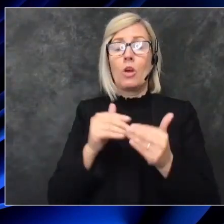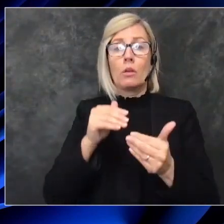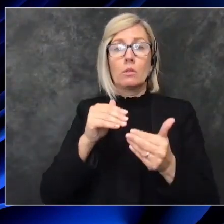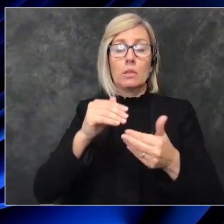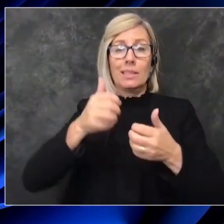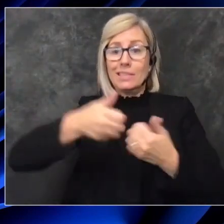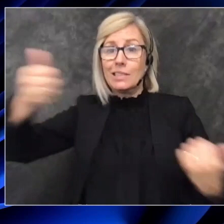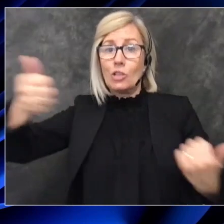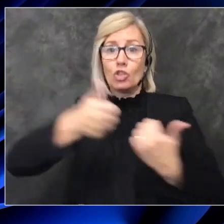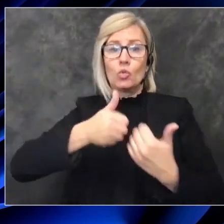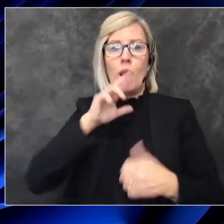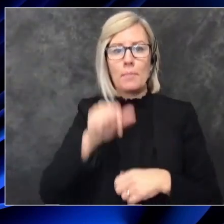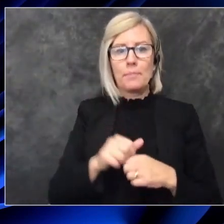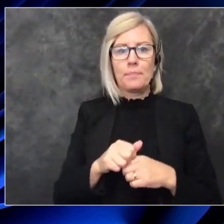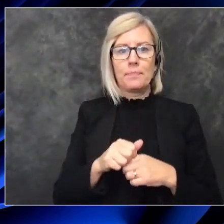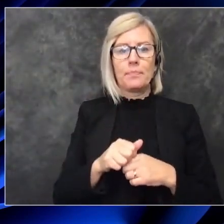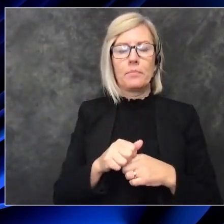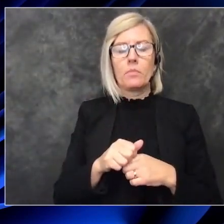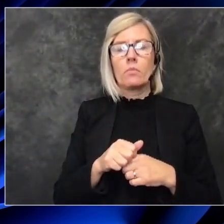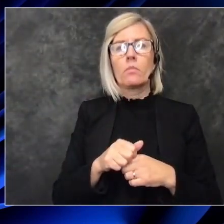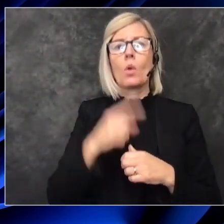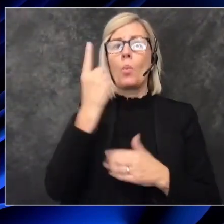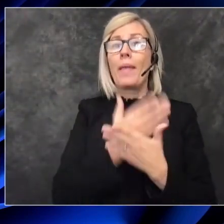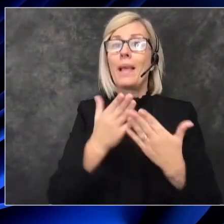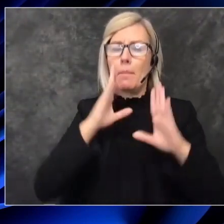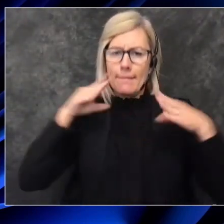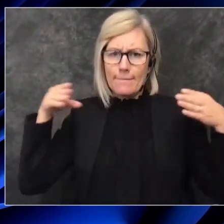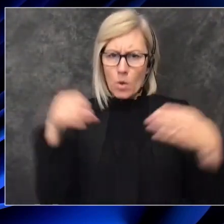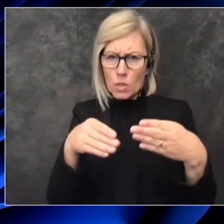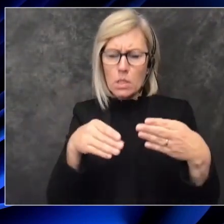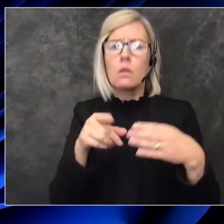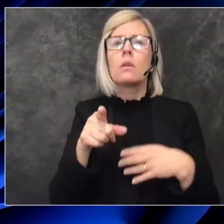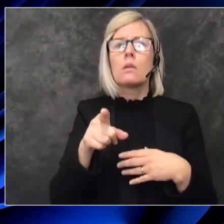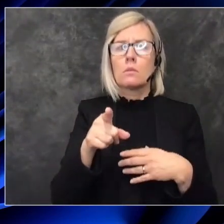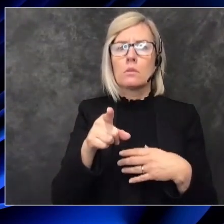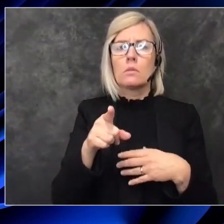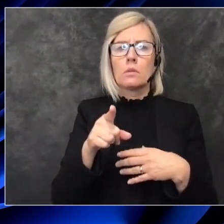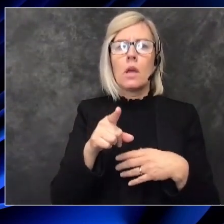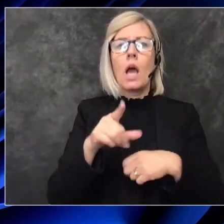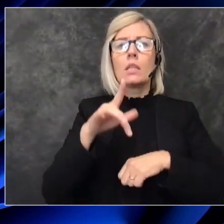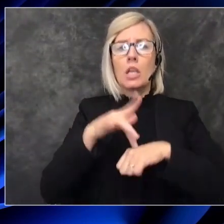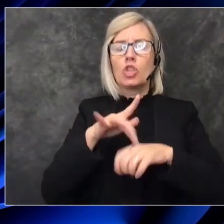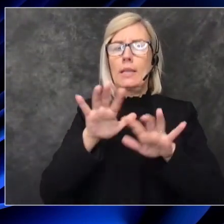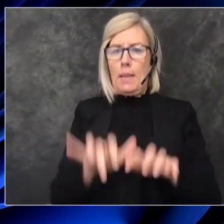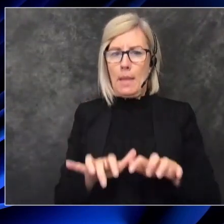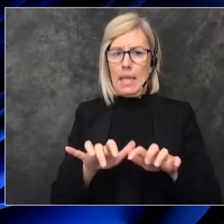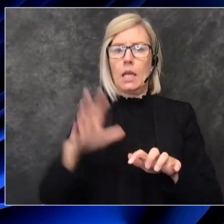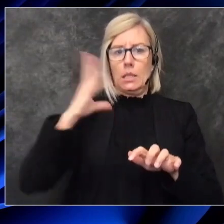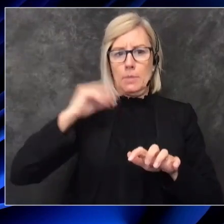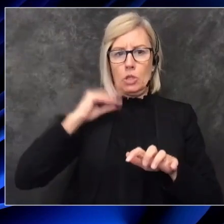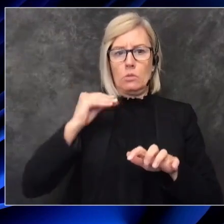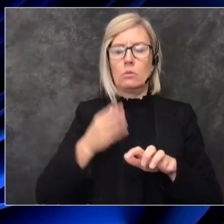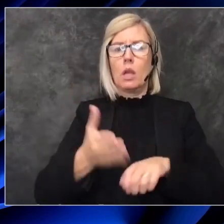The thing that I've been focused a lot on is making a great. Touch typing experience. We improve the scaling logic the way that it looked,